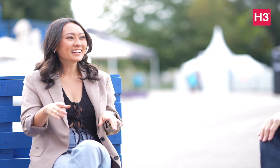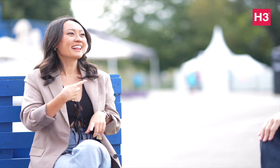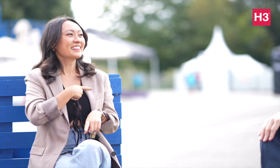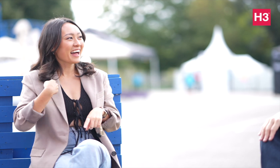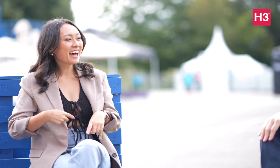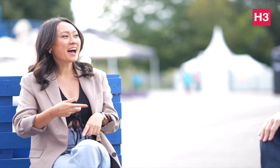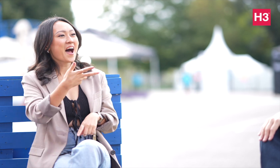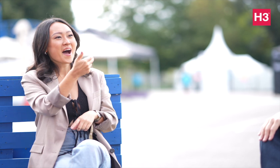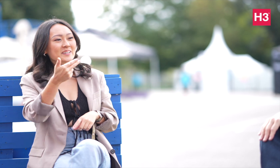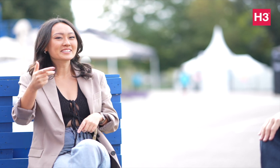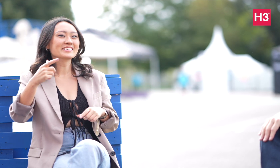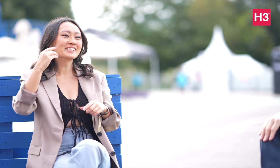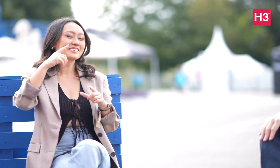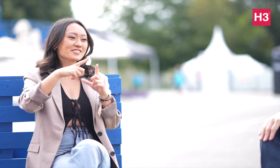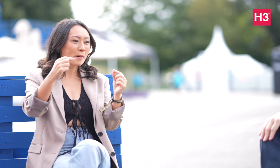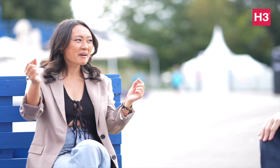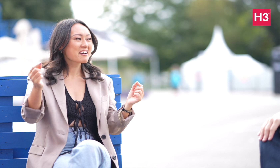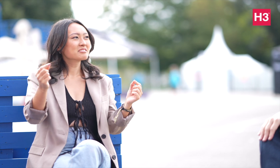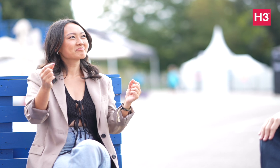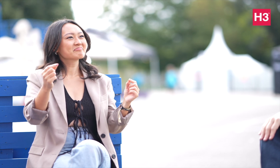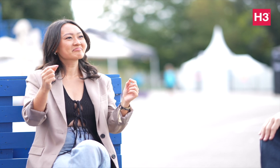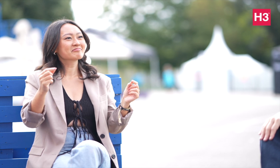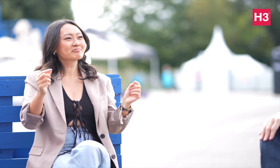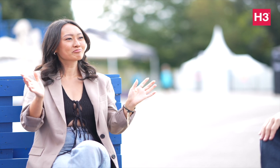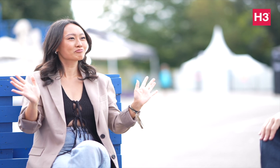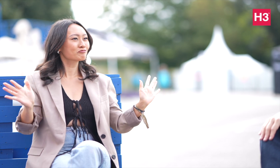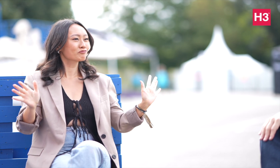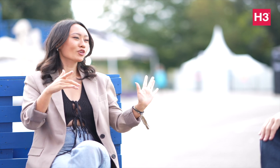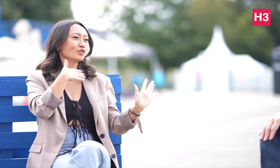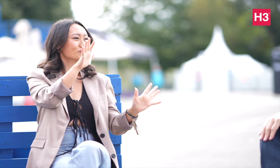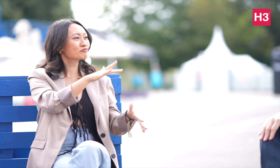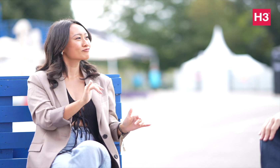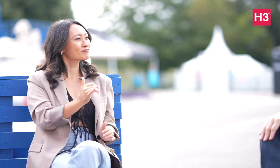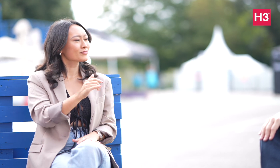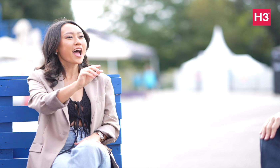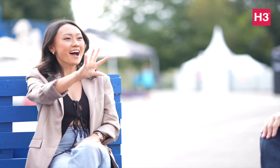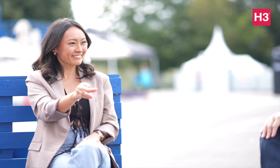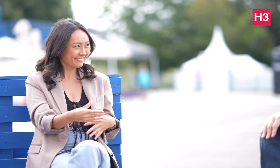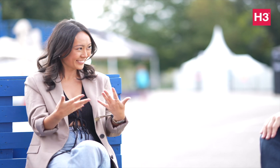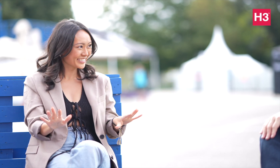China, Indonesia, and Japan. I’ve also visited several African countries.